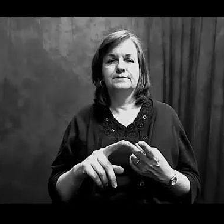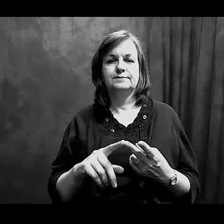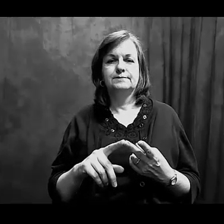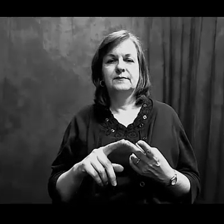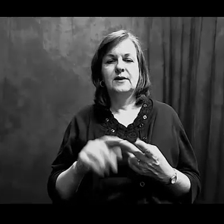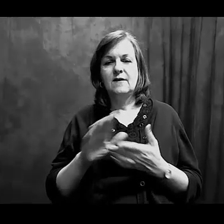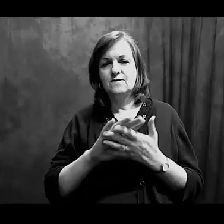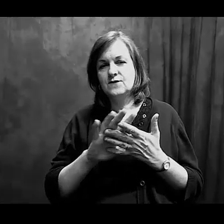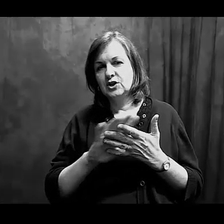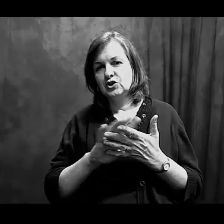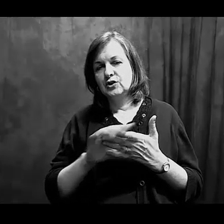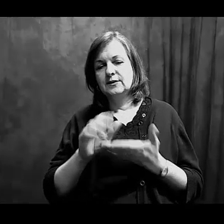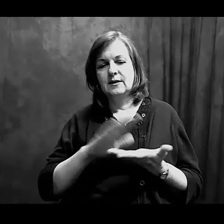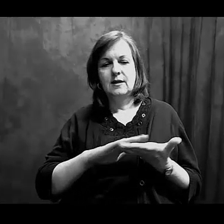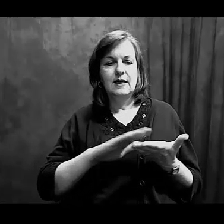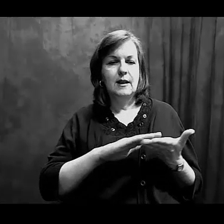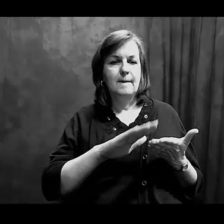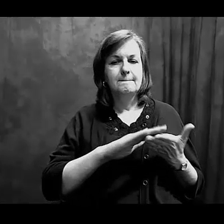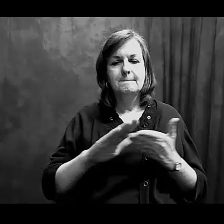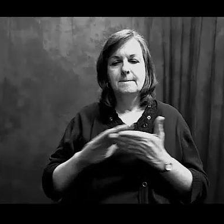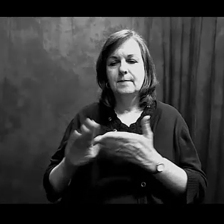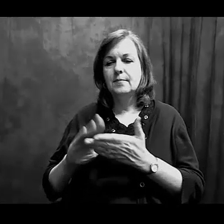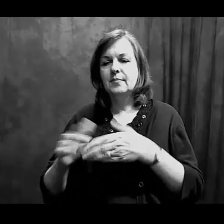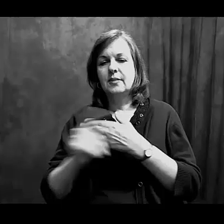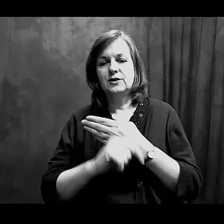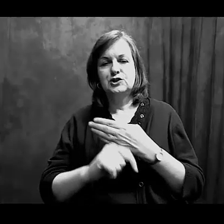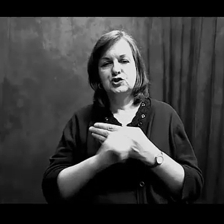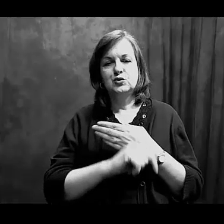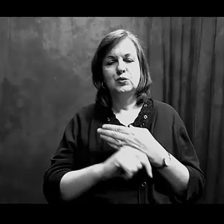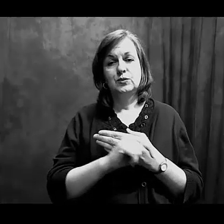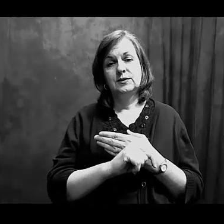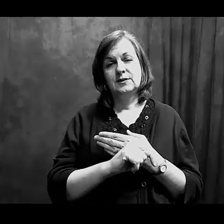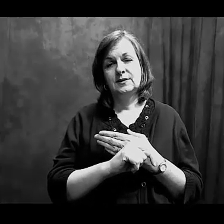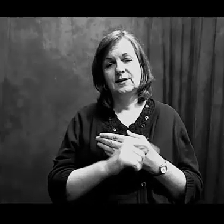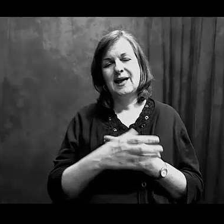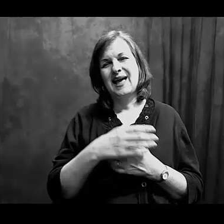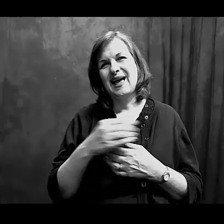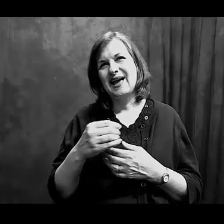we're looking at filtering and cleaning up tissues